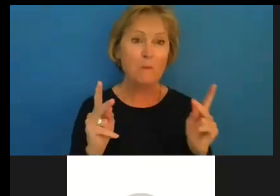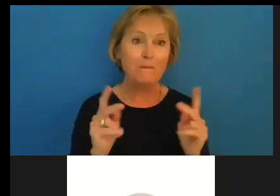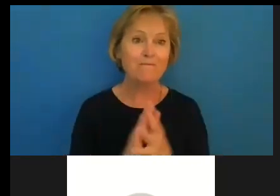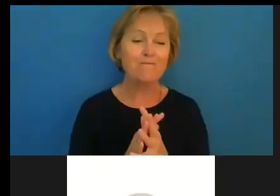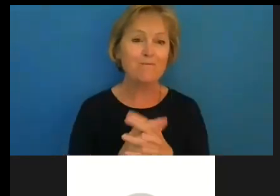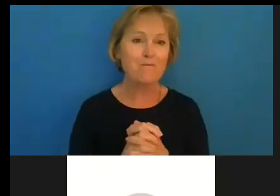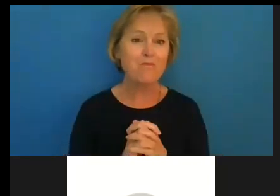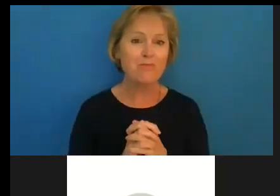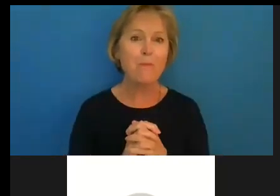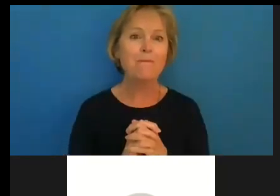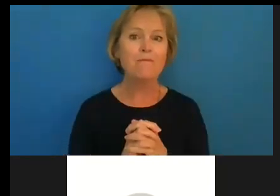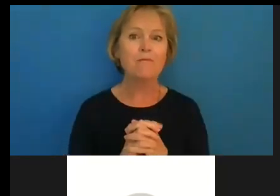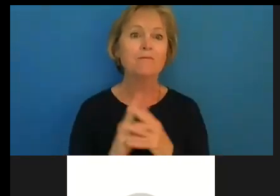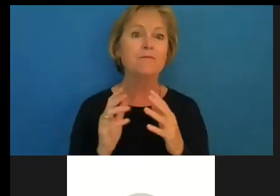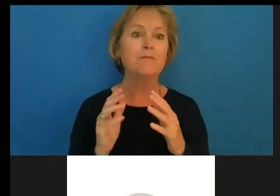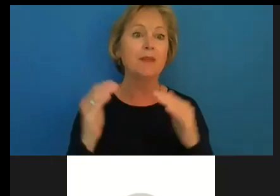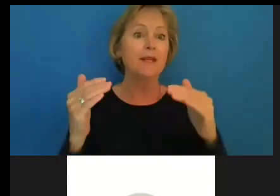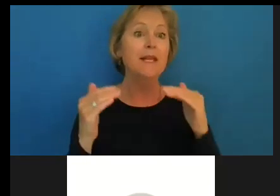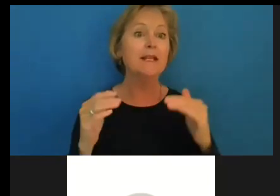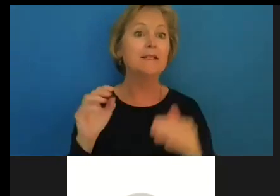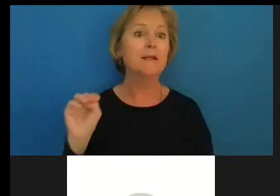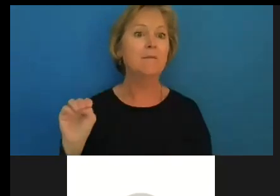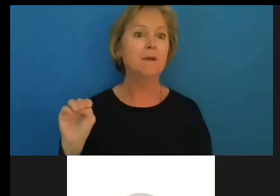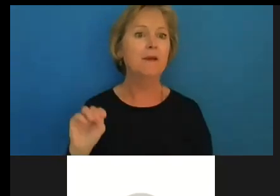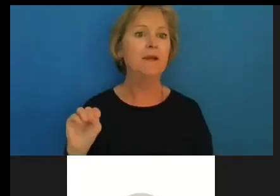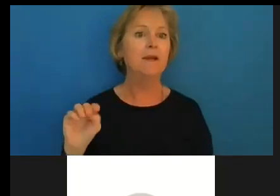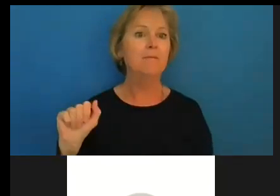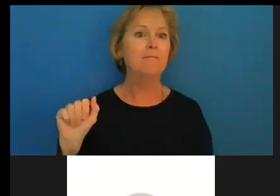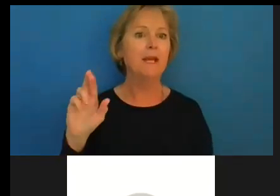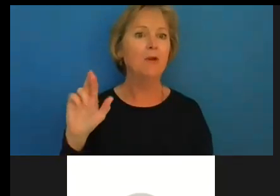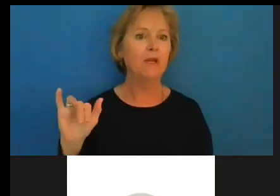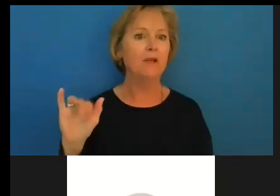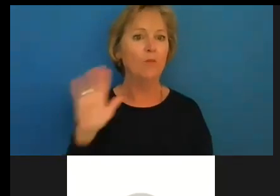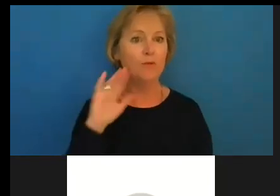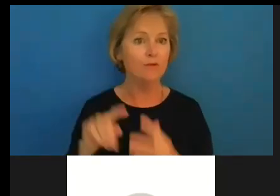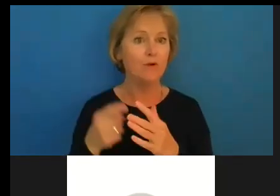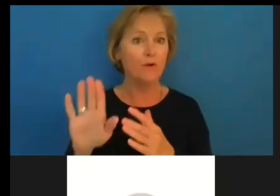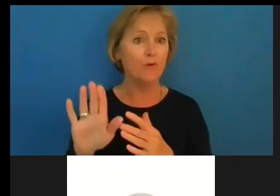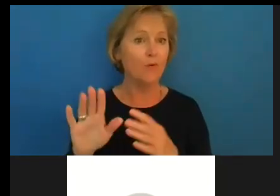Okay, so... Next up, I've got Mary. I'm going to go ahead and start your video here.